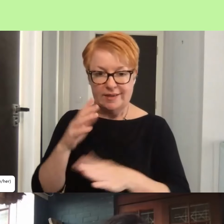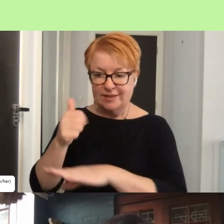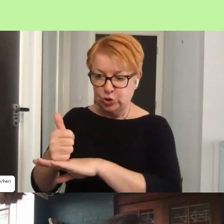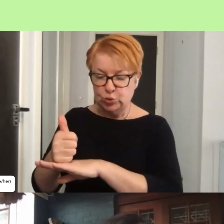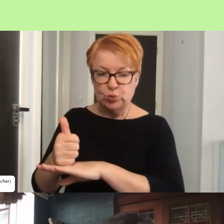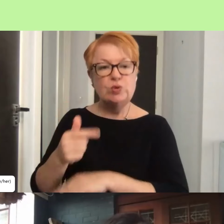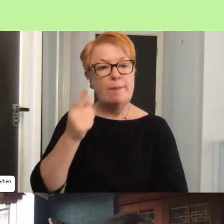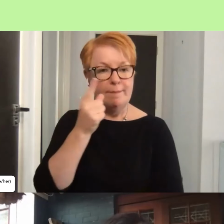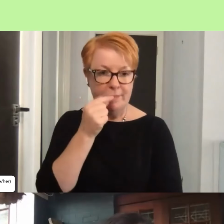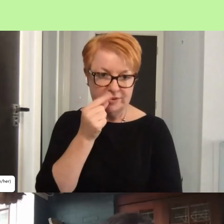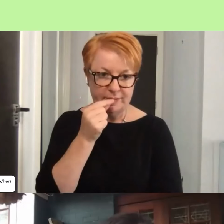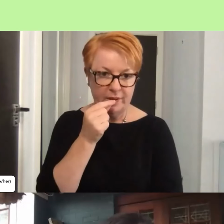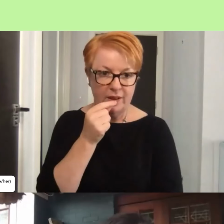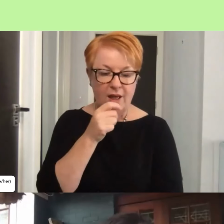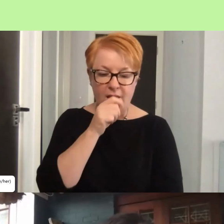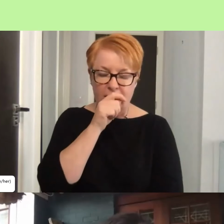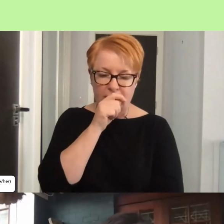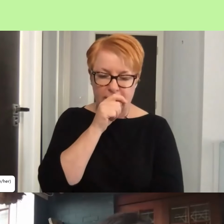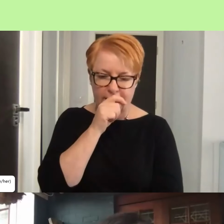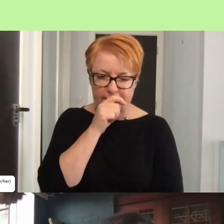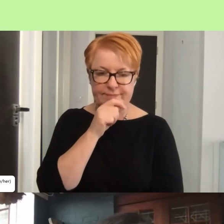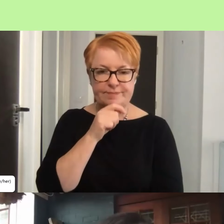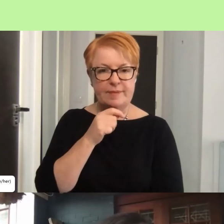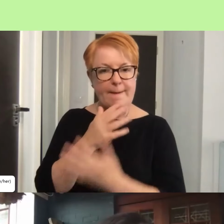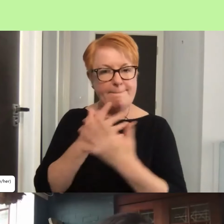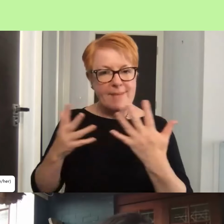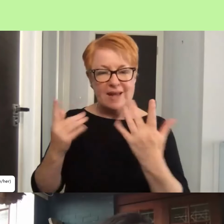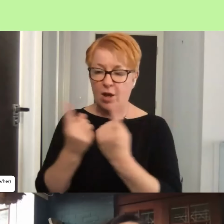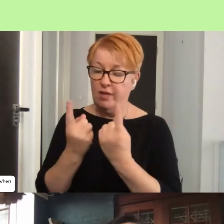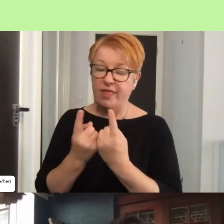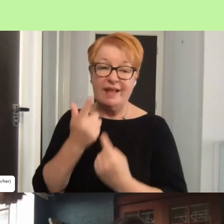So, it is a kind of proof that there are many other things can be done this way.